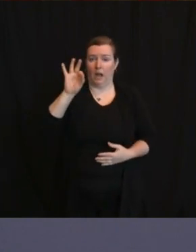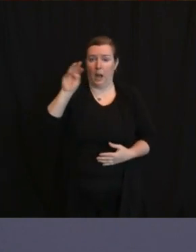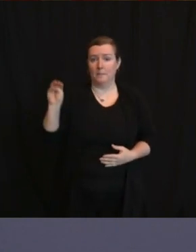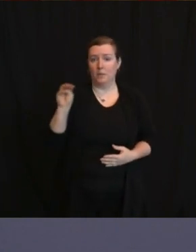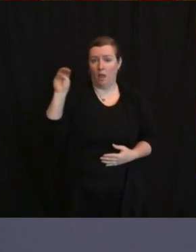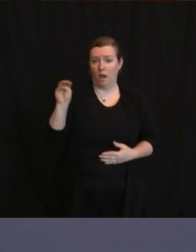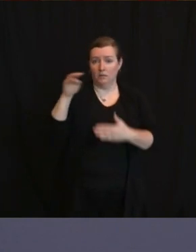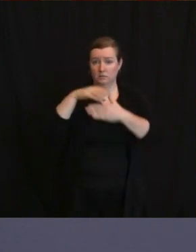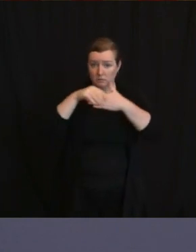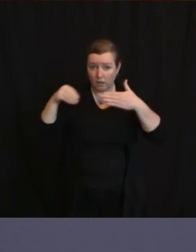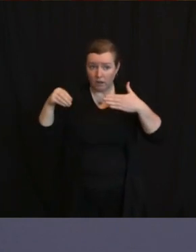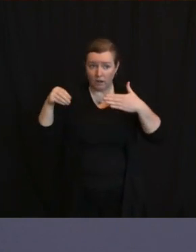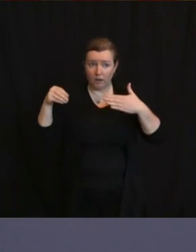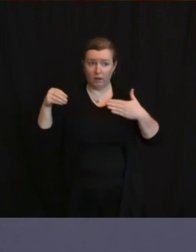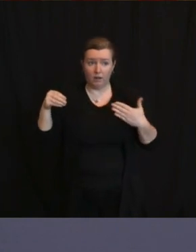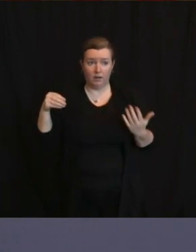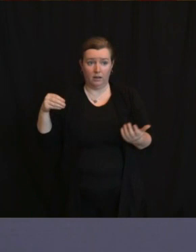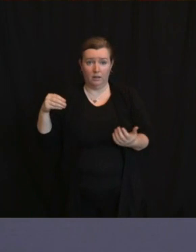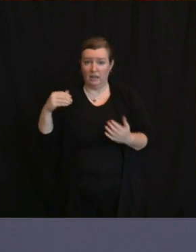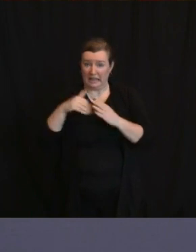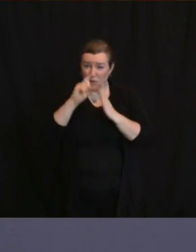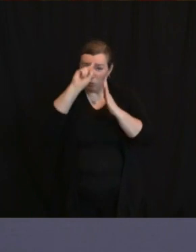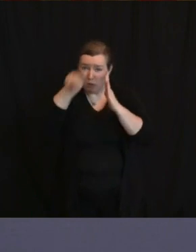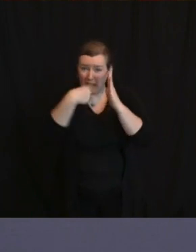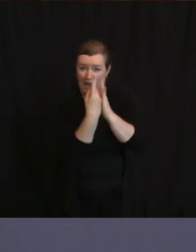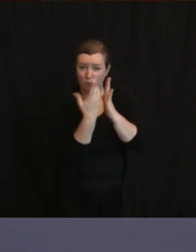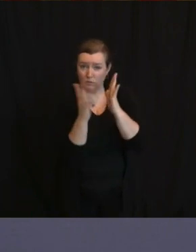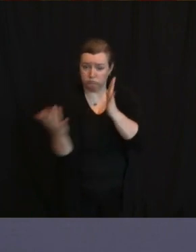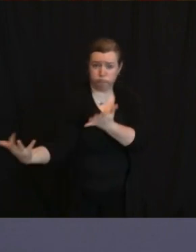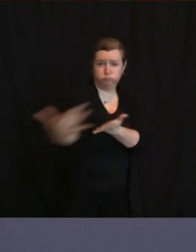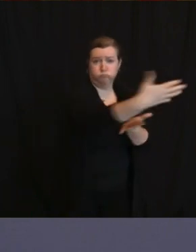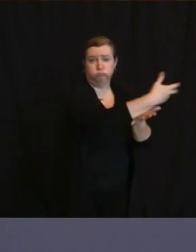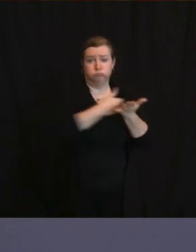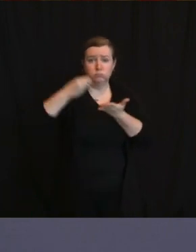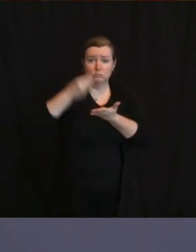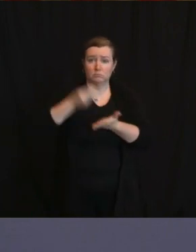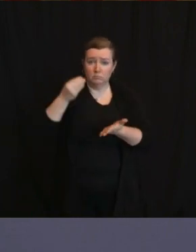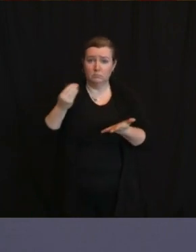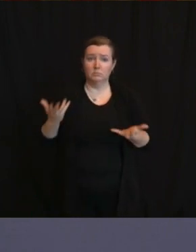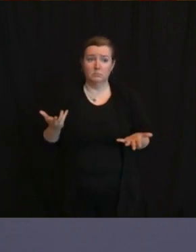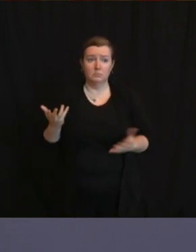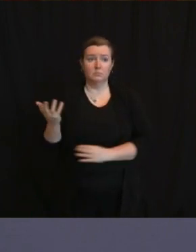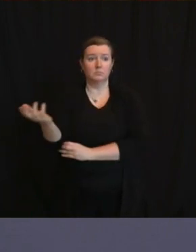ON A RELATED NOTE -- THE NEW JERSEY PANDEMIC RELIEF FUND, NJPRF.ORG RAISED $5.9 MILLION IN ONE HOUR AND THE TOTAL